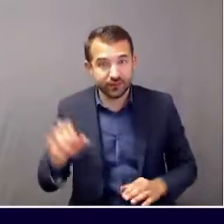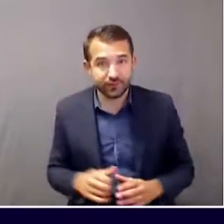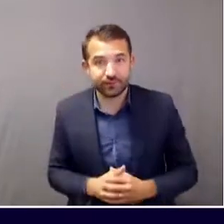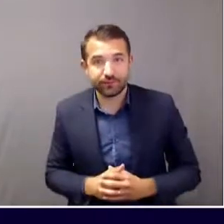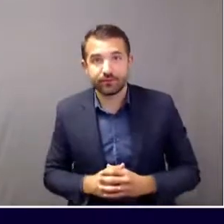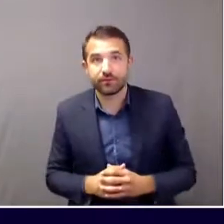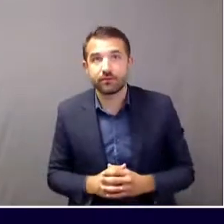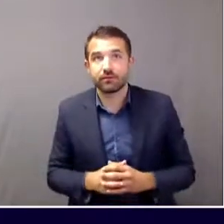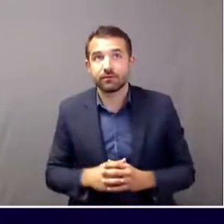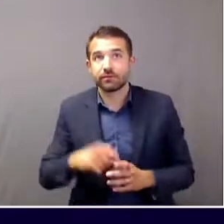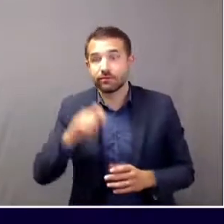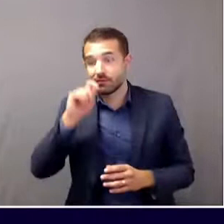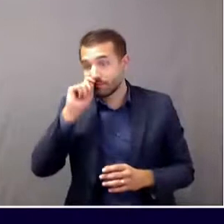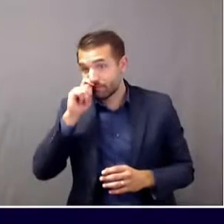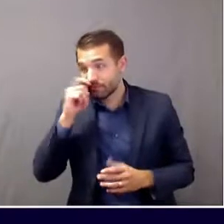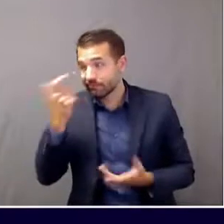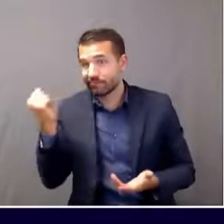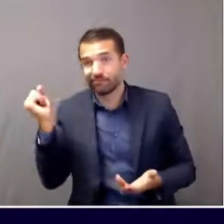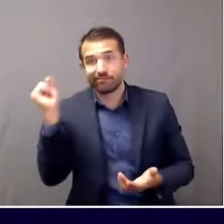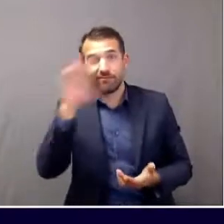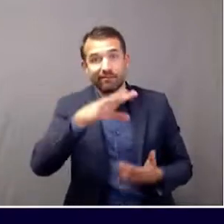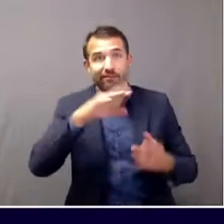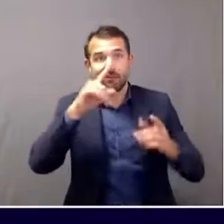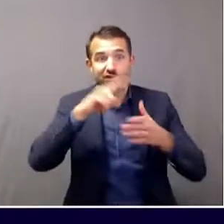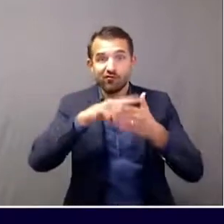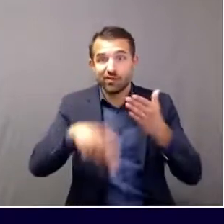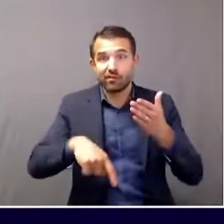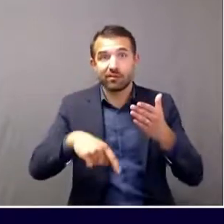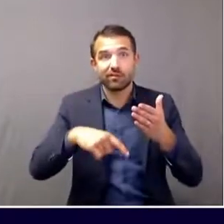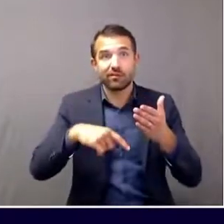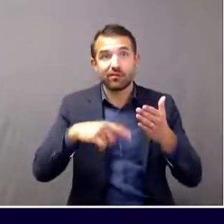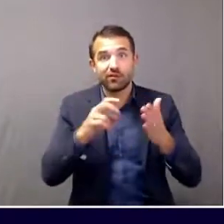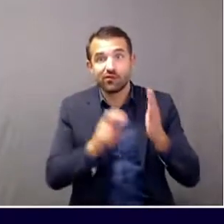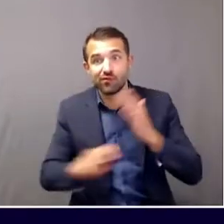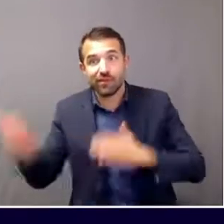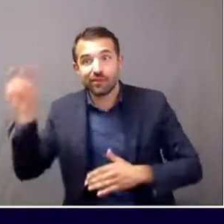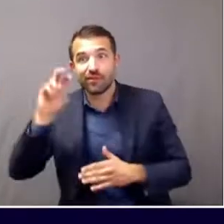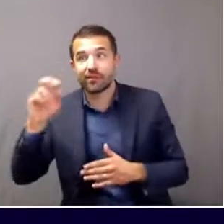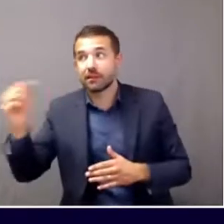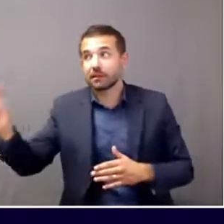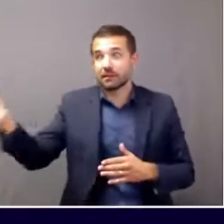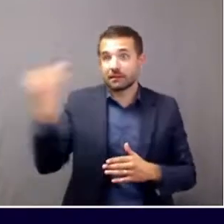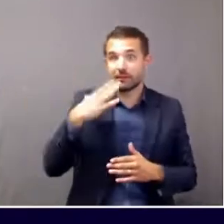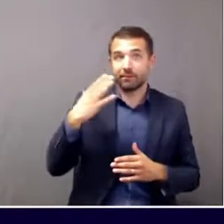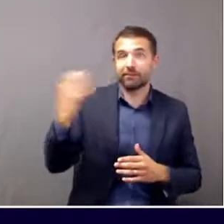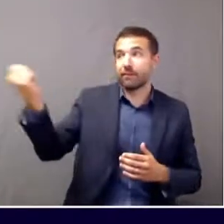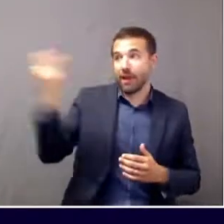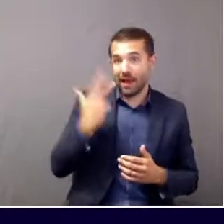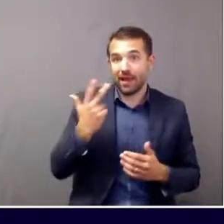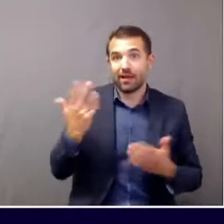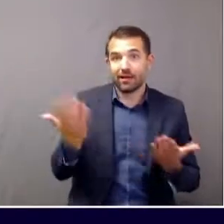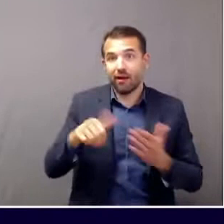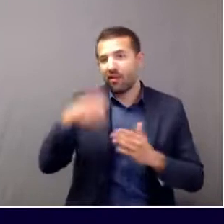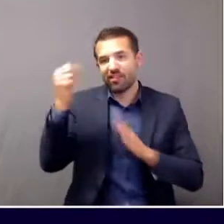the idea if you are traveling and you come back to Maine or